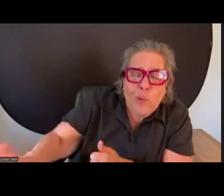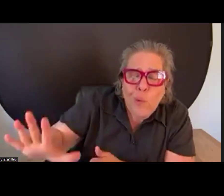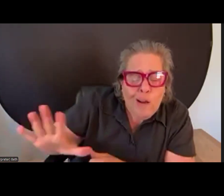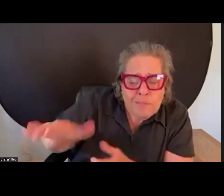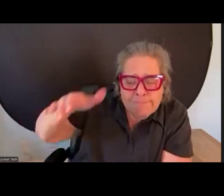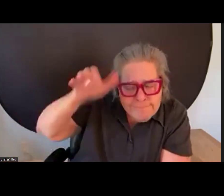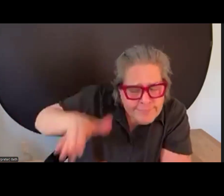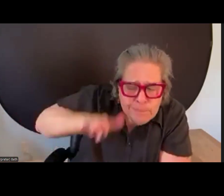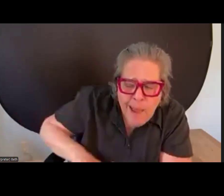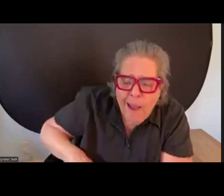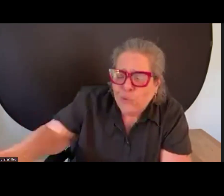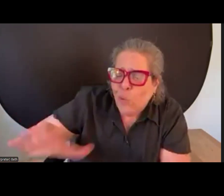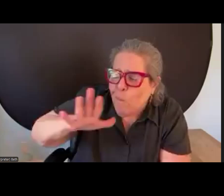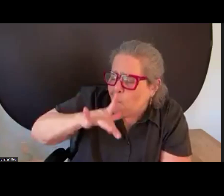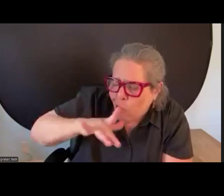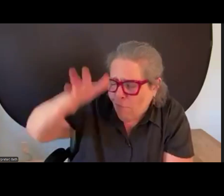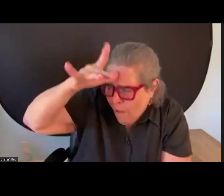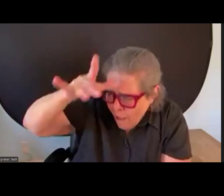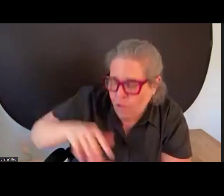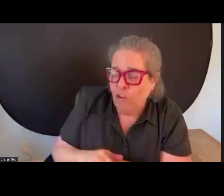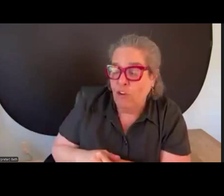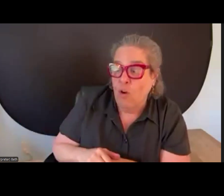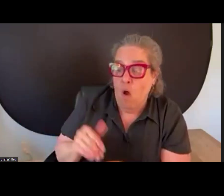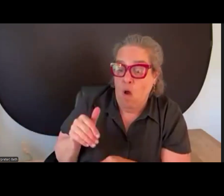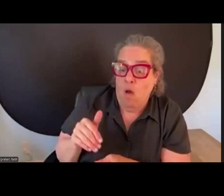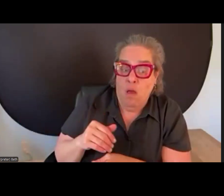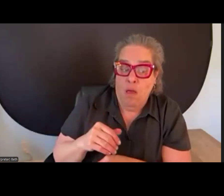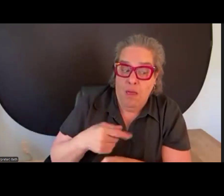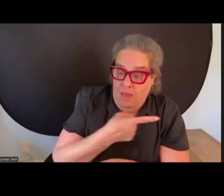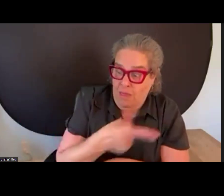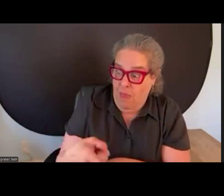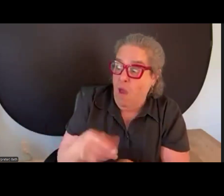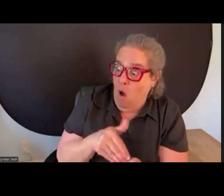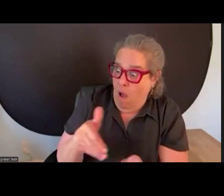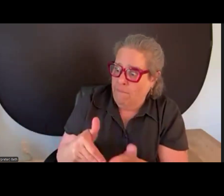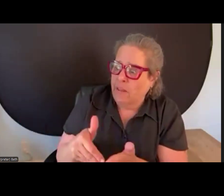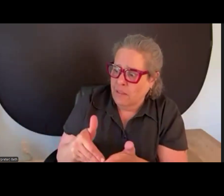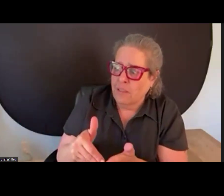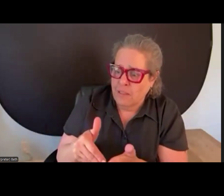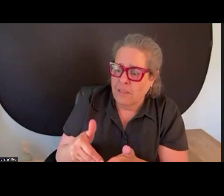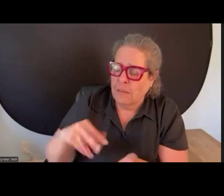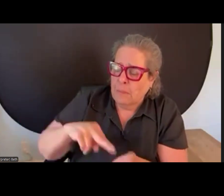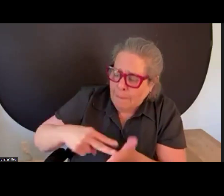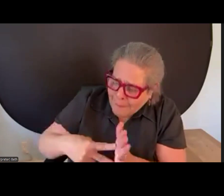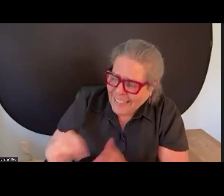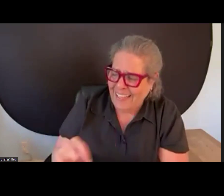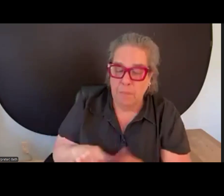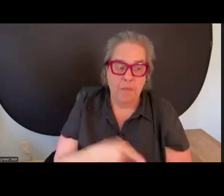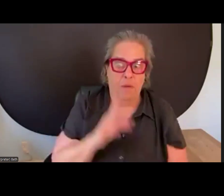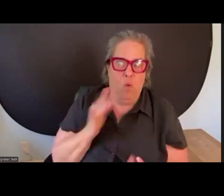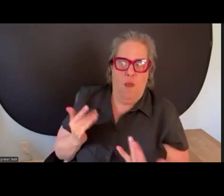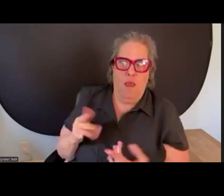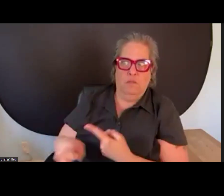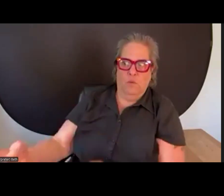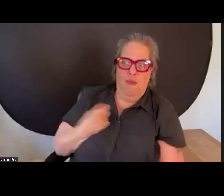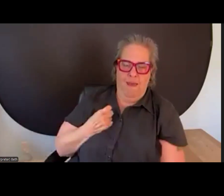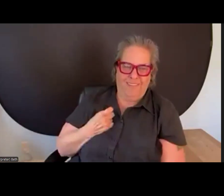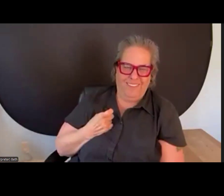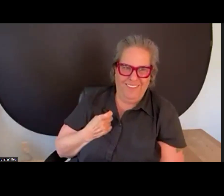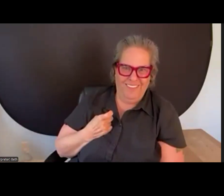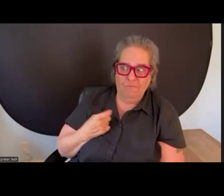And in that scenario, people are well-intended, but they're not going to do anything until you ask them specifically.